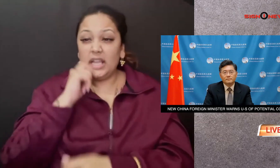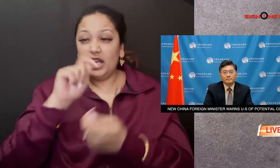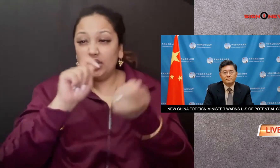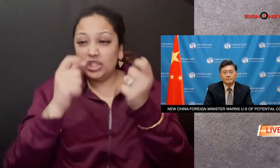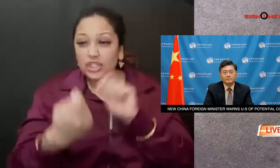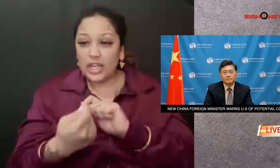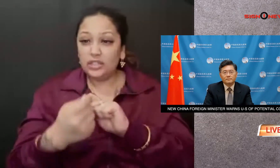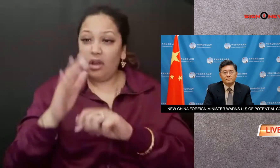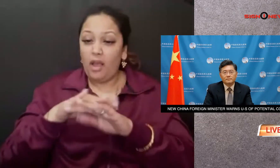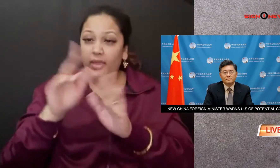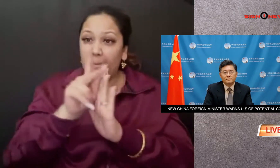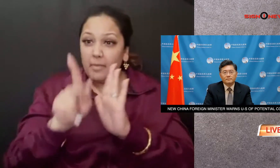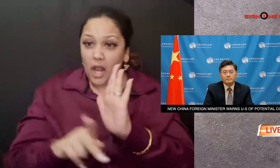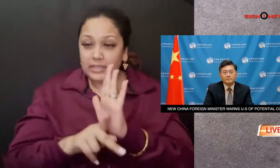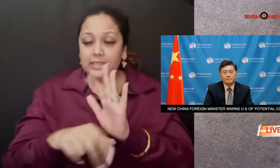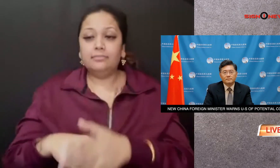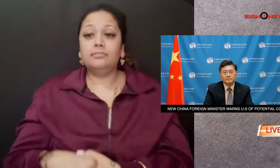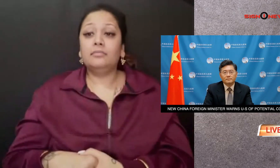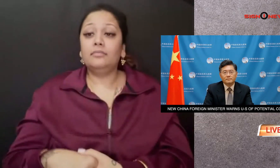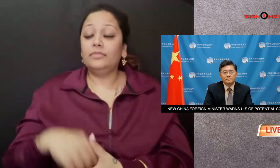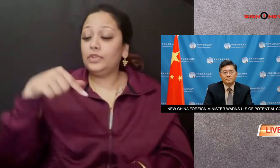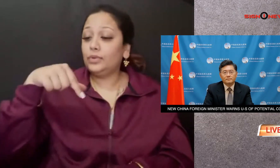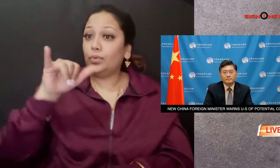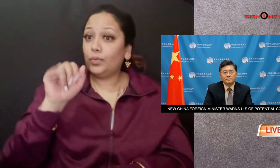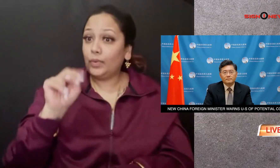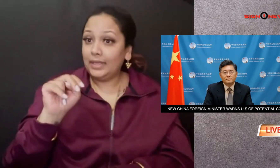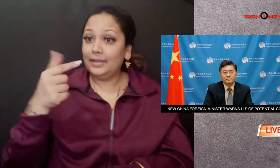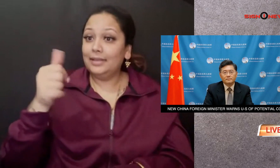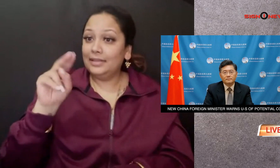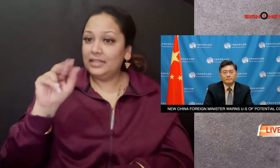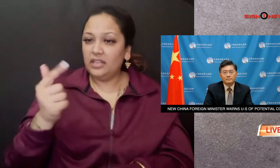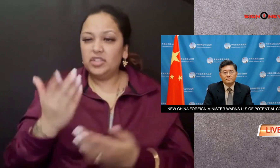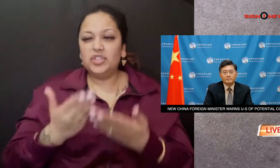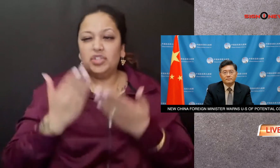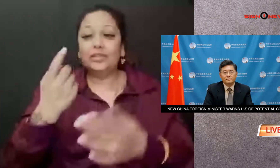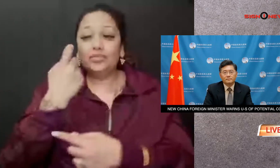Washington DC does not change course on its policies.